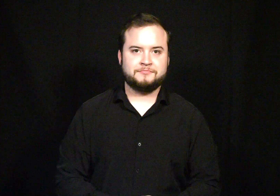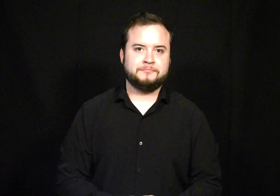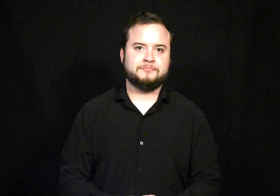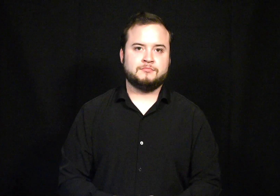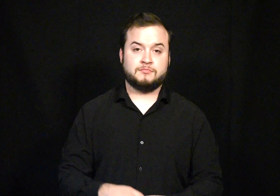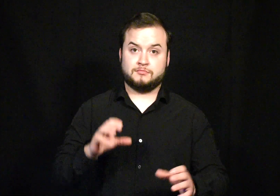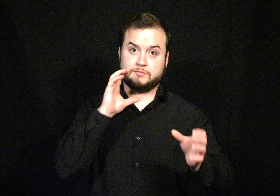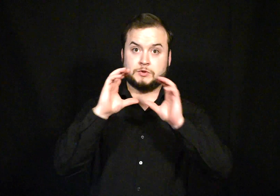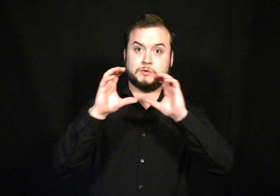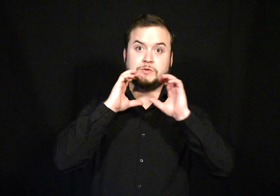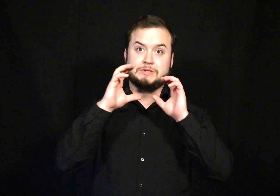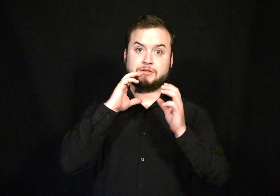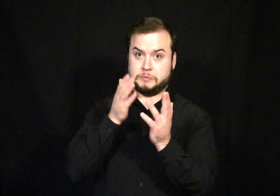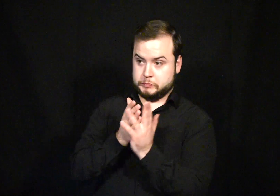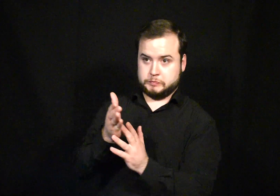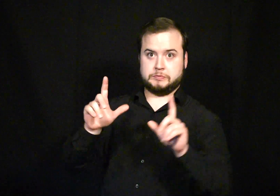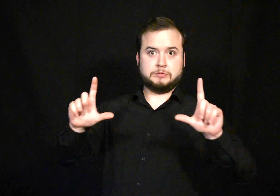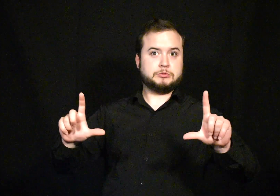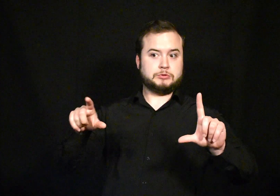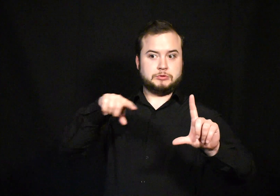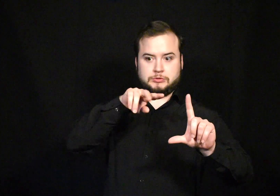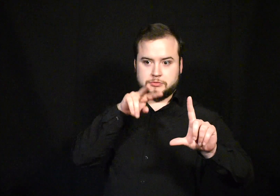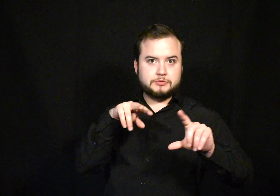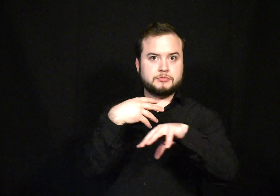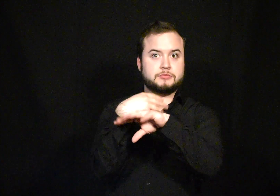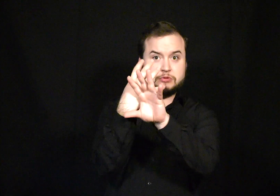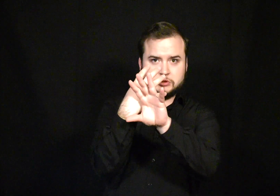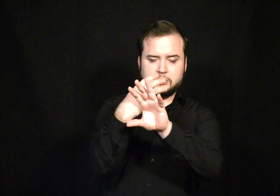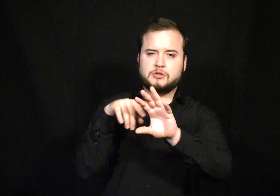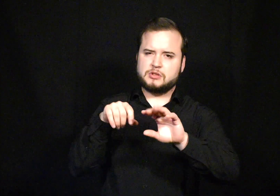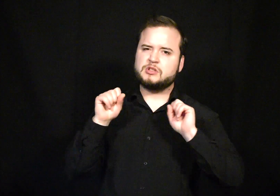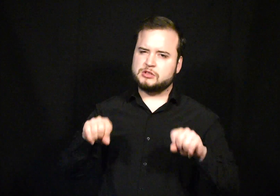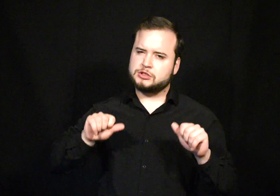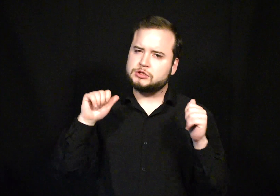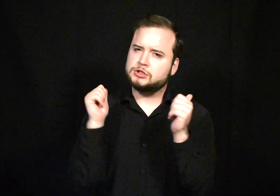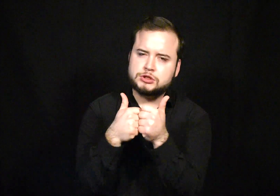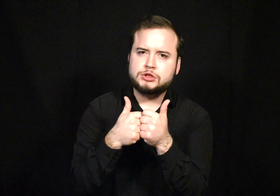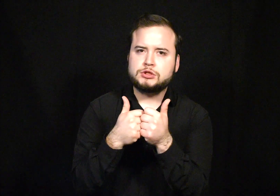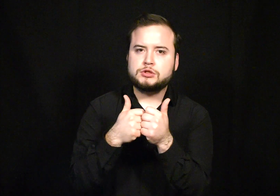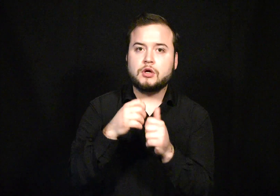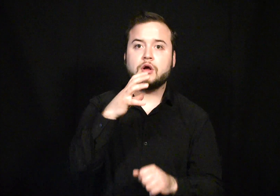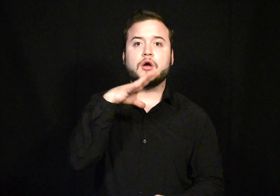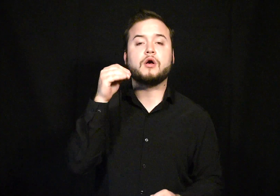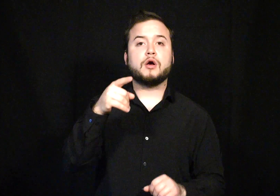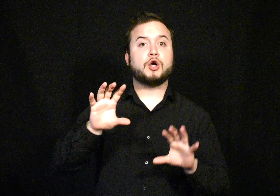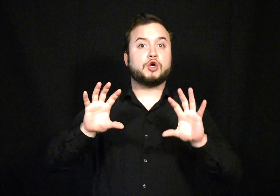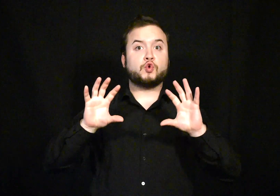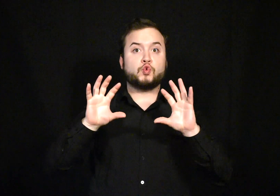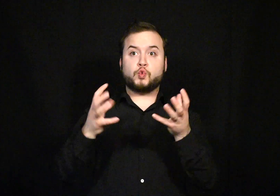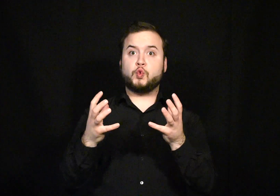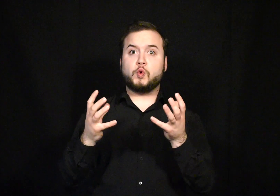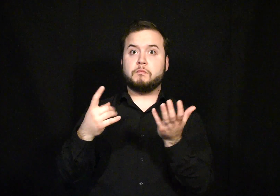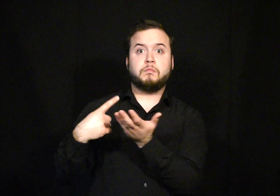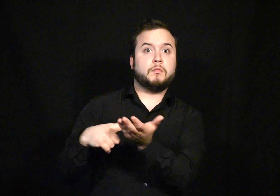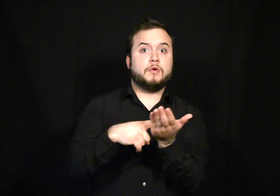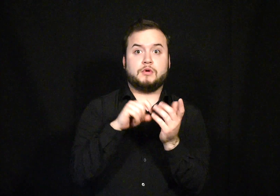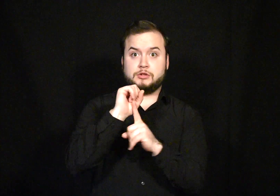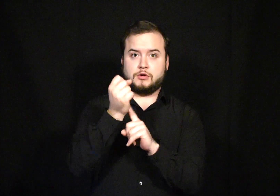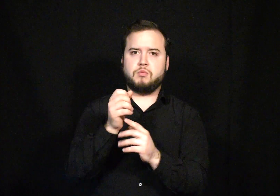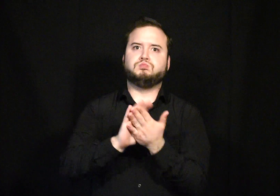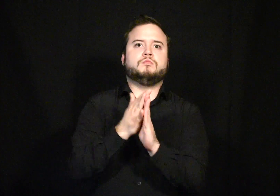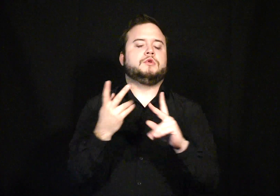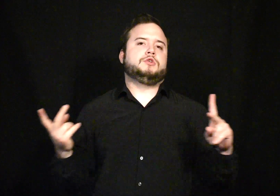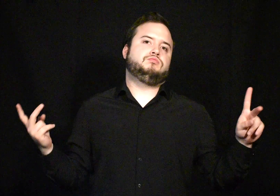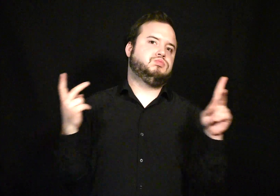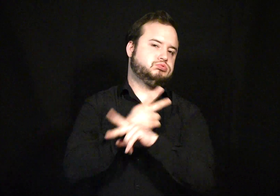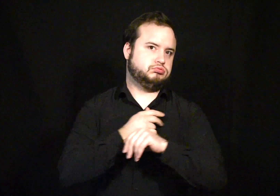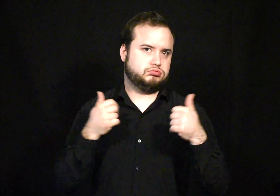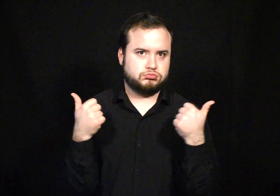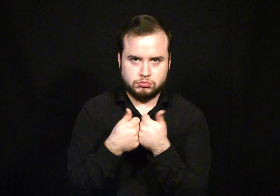Communicating via a screen can be challenging, and group situations even more so.